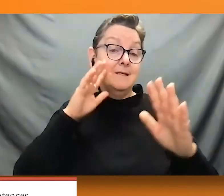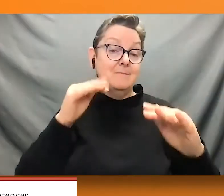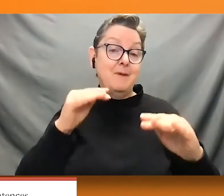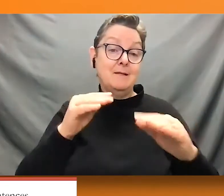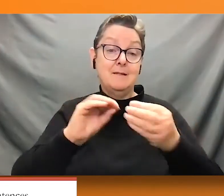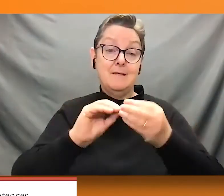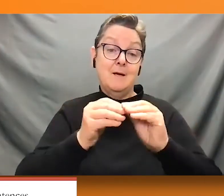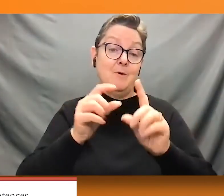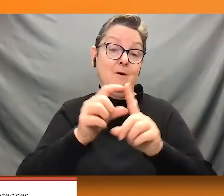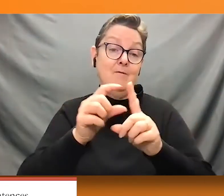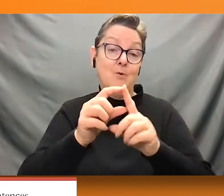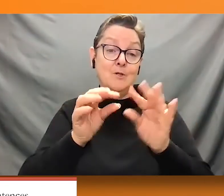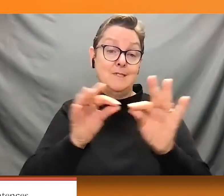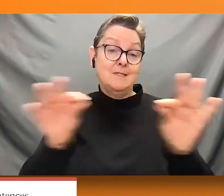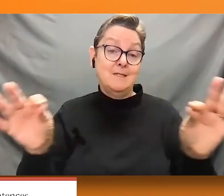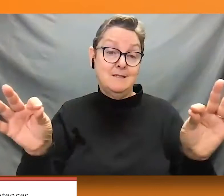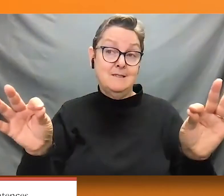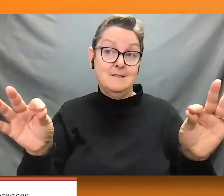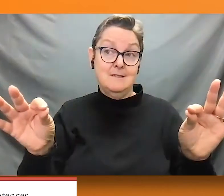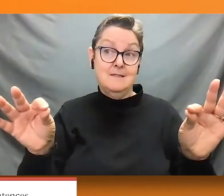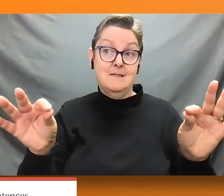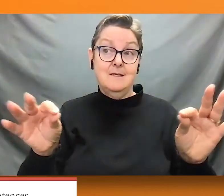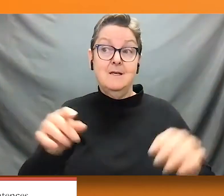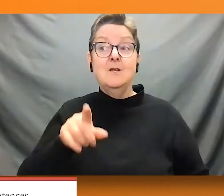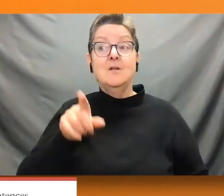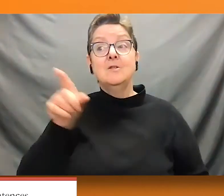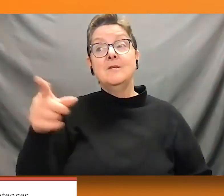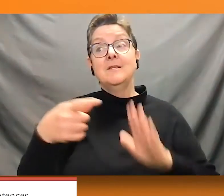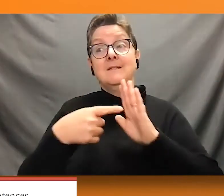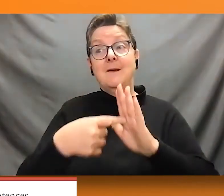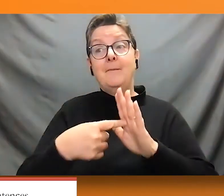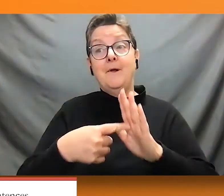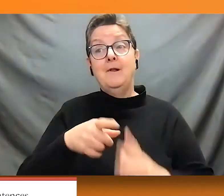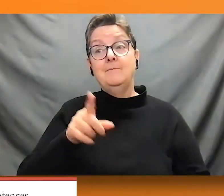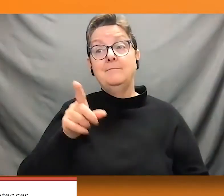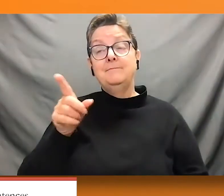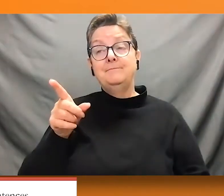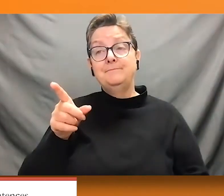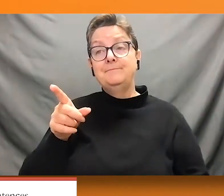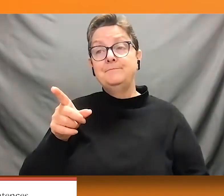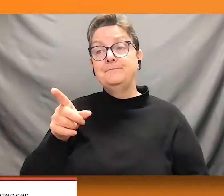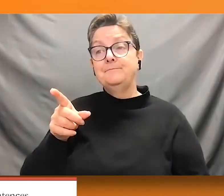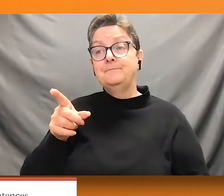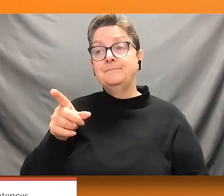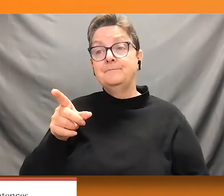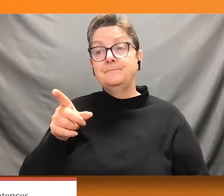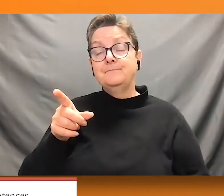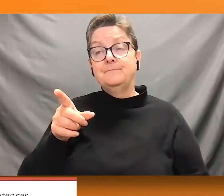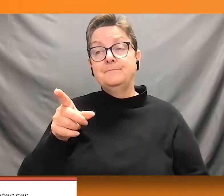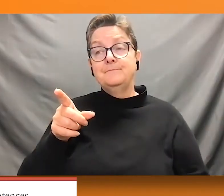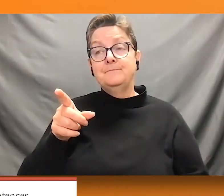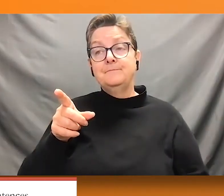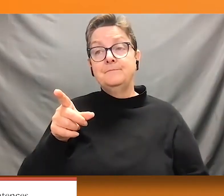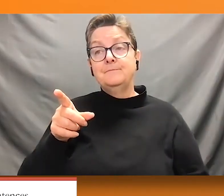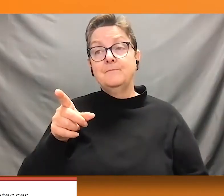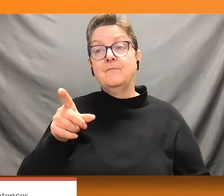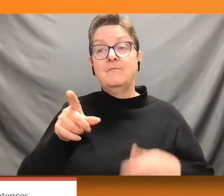and then an expected length of the sentence. So, the example here is "place thrust faults "in the third and fourth position